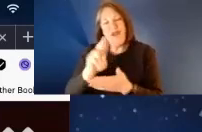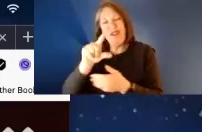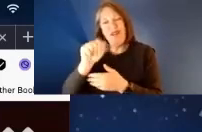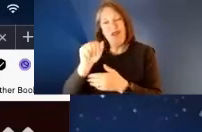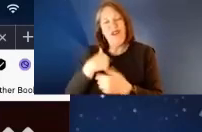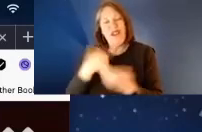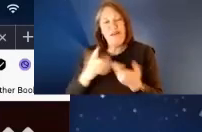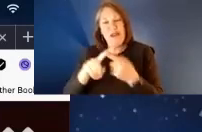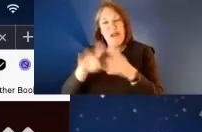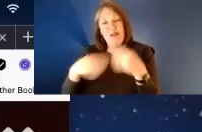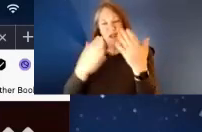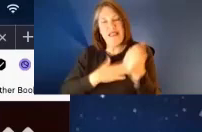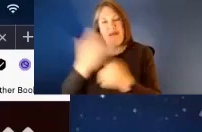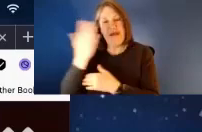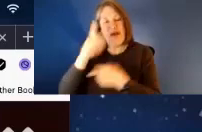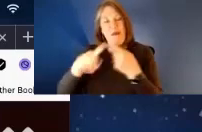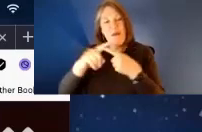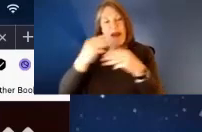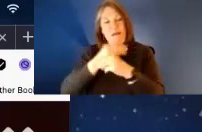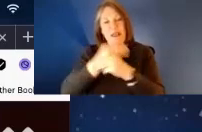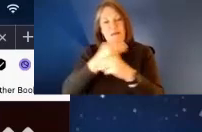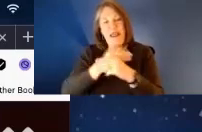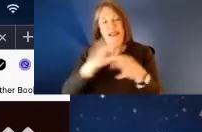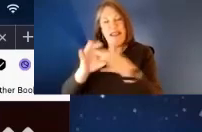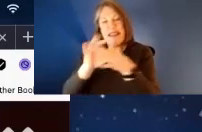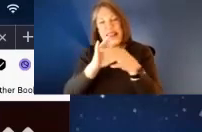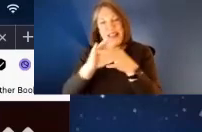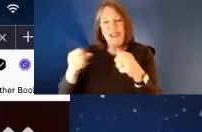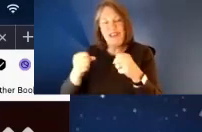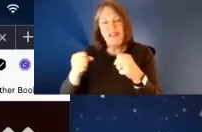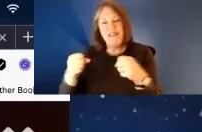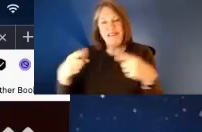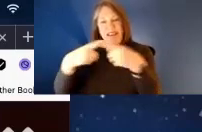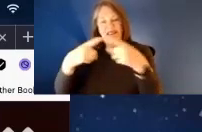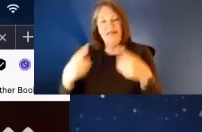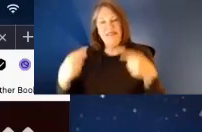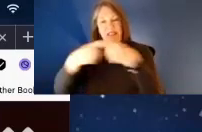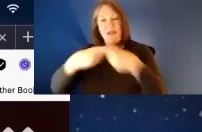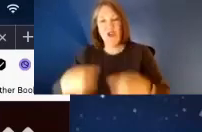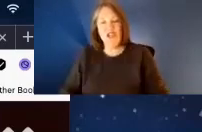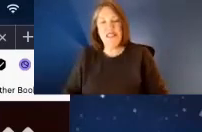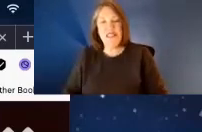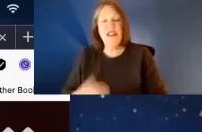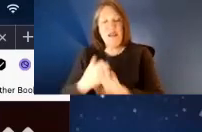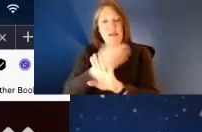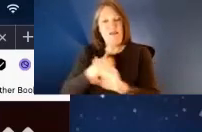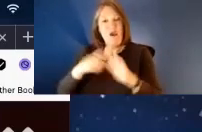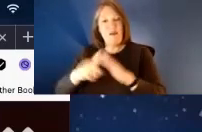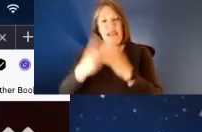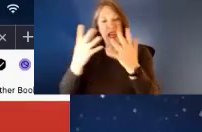when a mathematical connection diverges. 06:46:55 Before I begin --